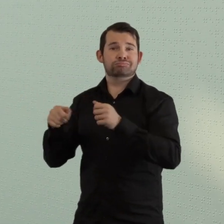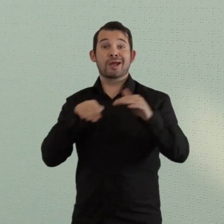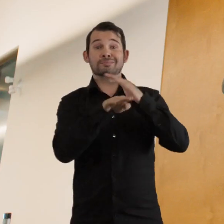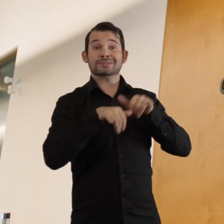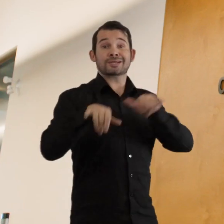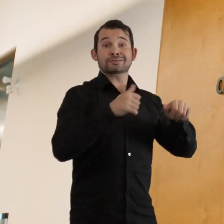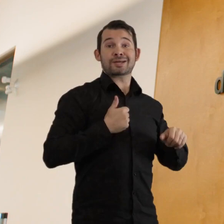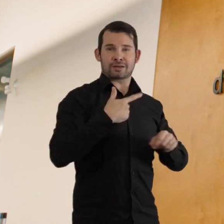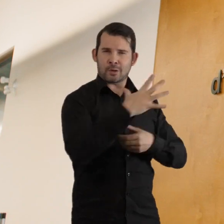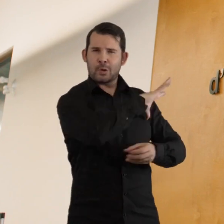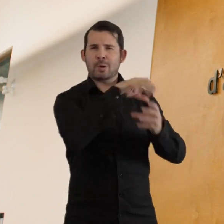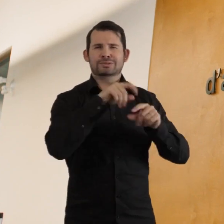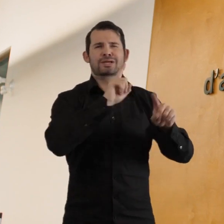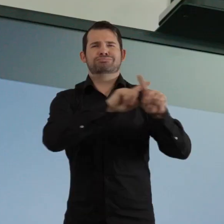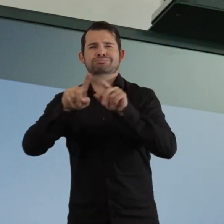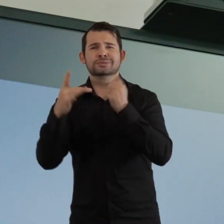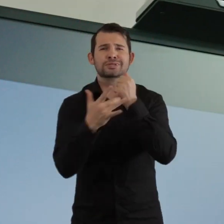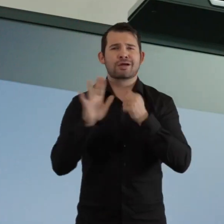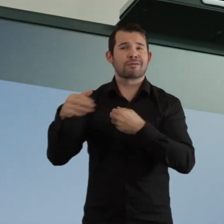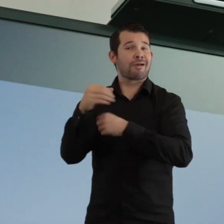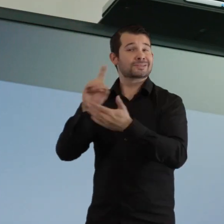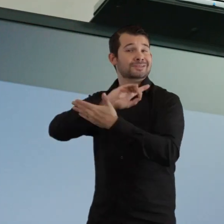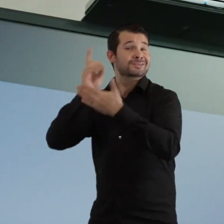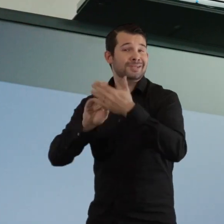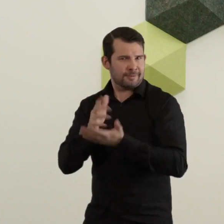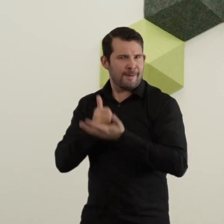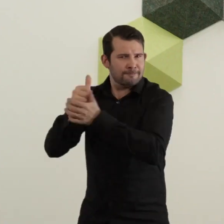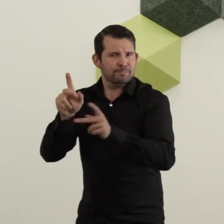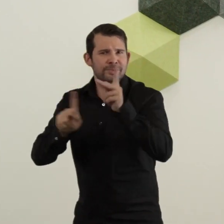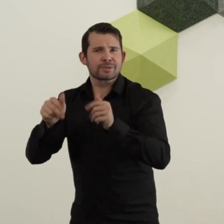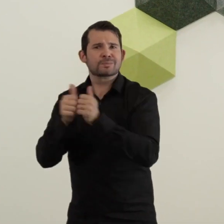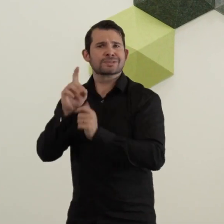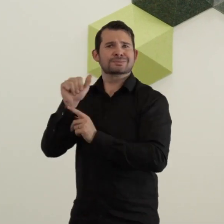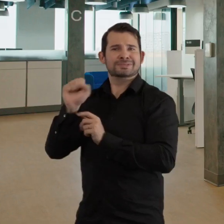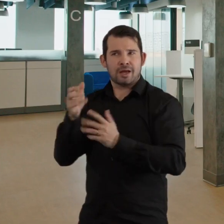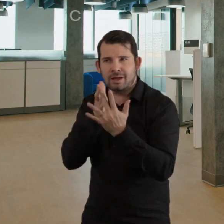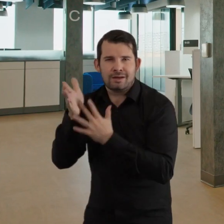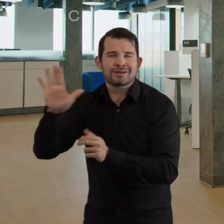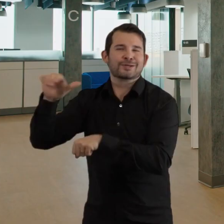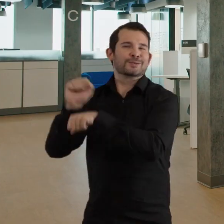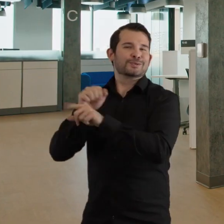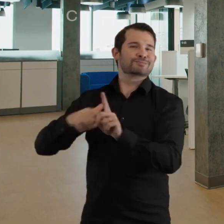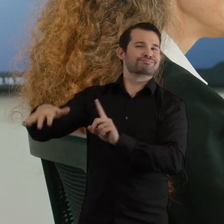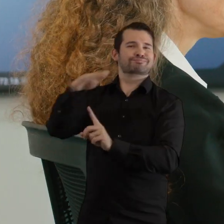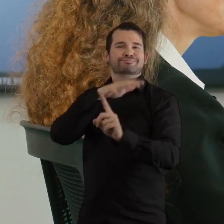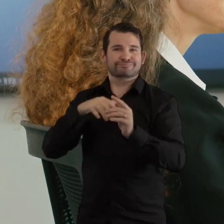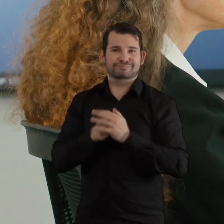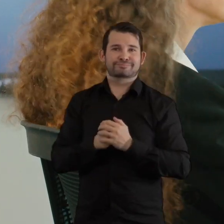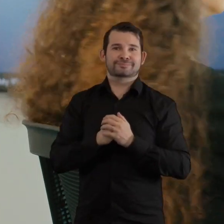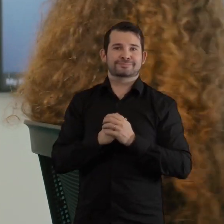Accessibility Standards Canada incorporates different technologies in their office design to help people with disabilities navigate the workplace.